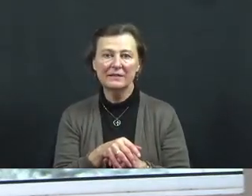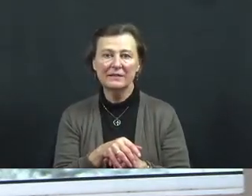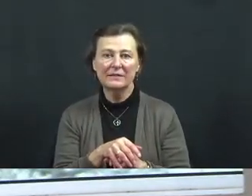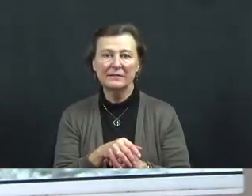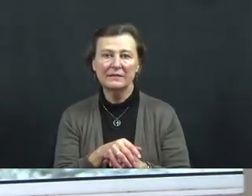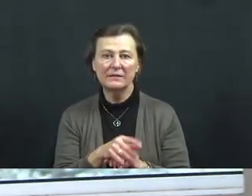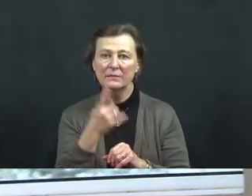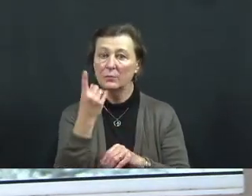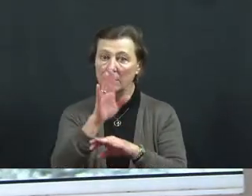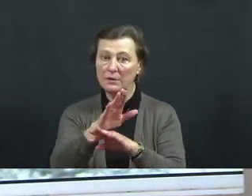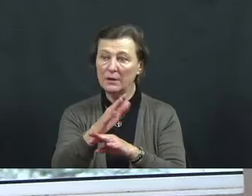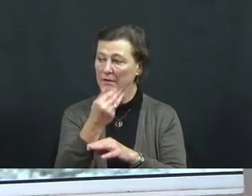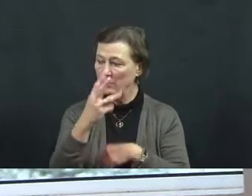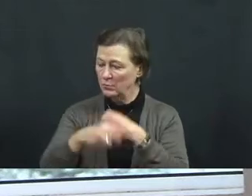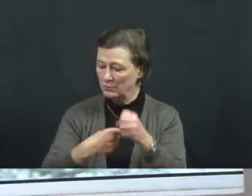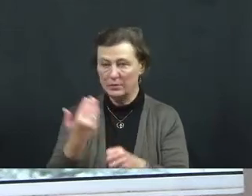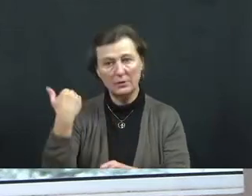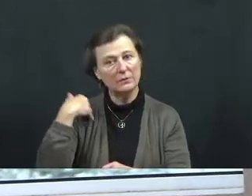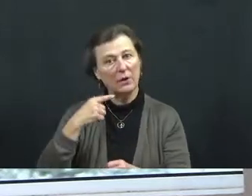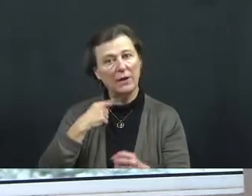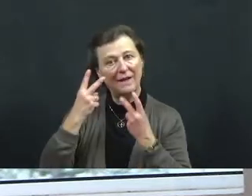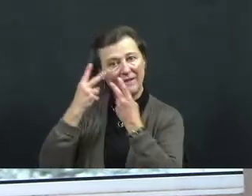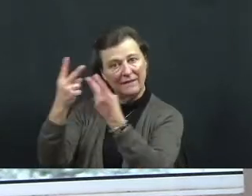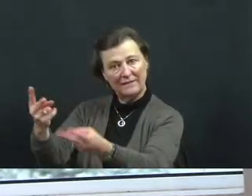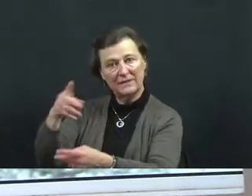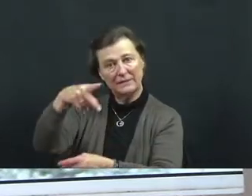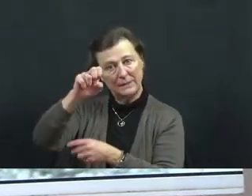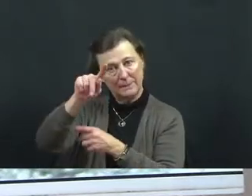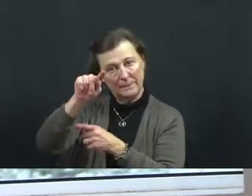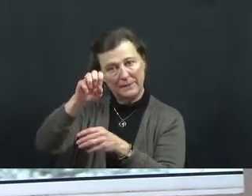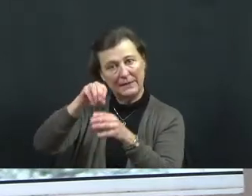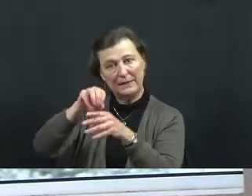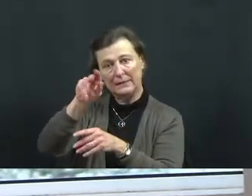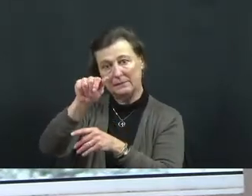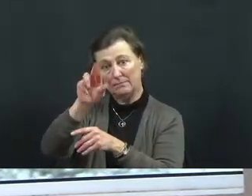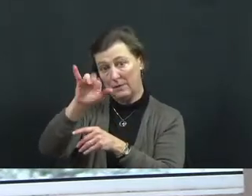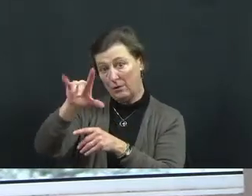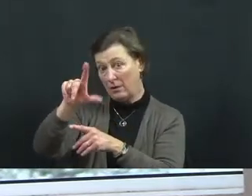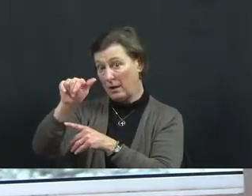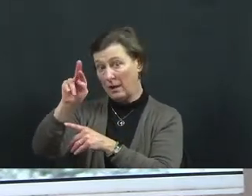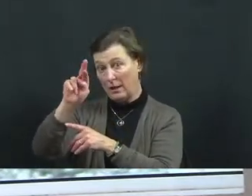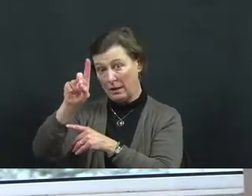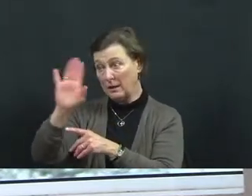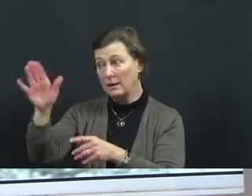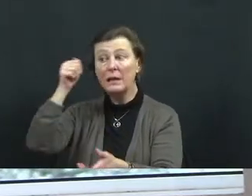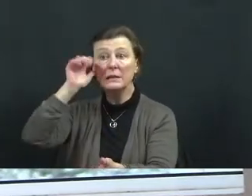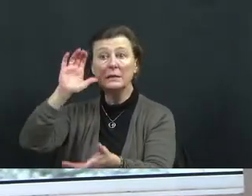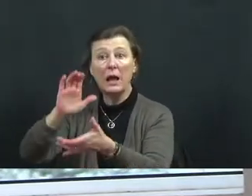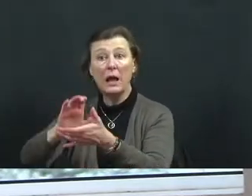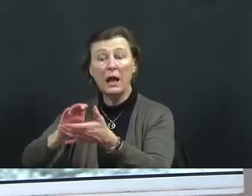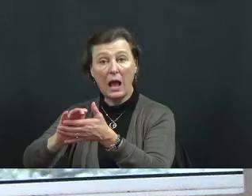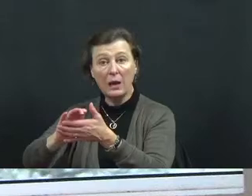One afternoon a couple of years ago, I was visiting Pete back in Maryland. His wife Heidi snapped a photo of us.